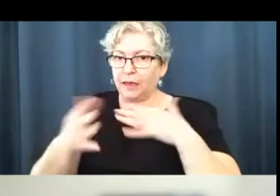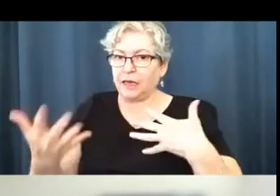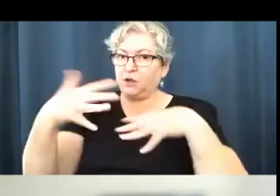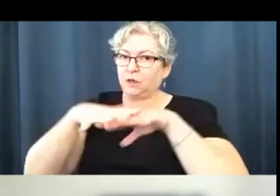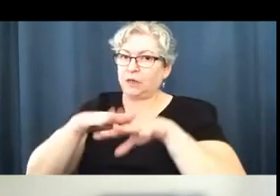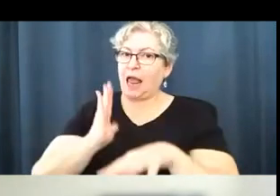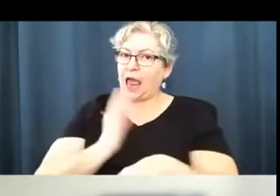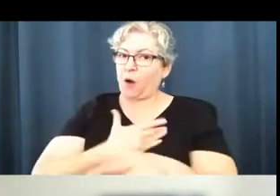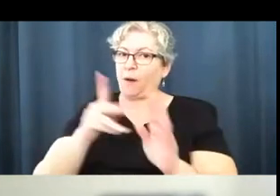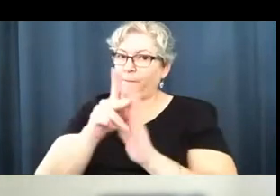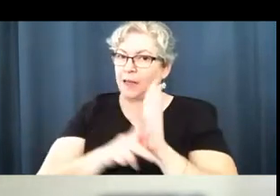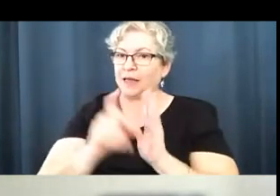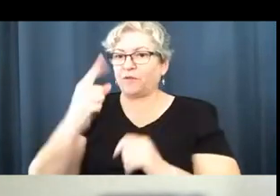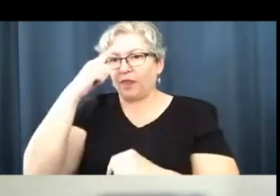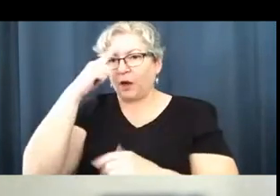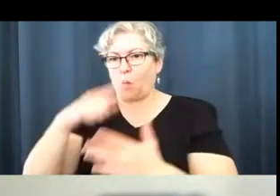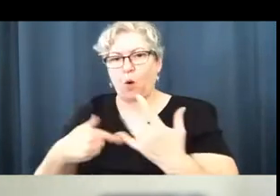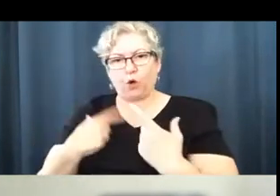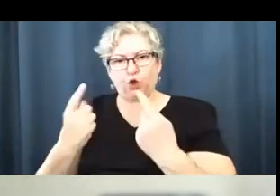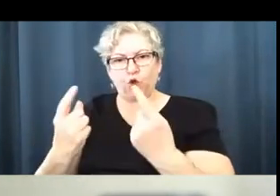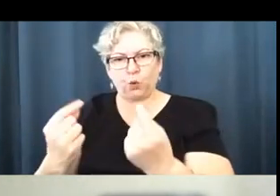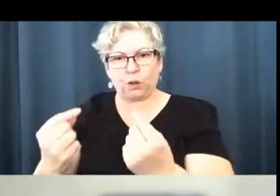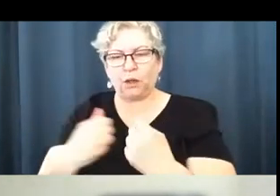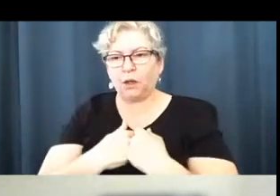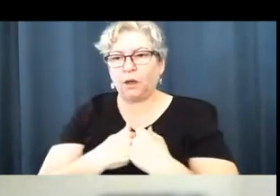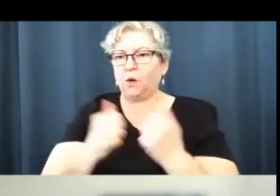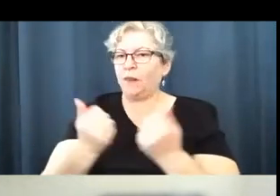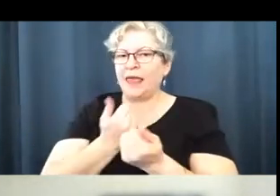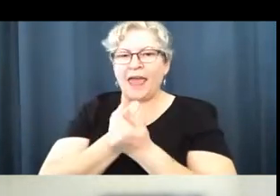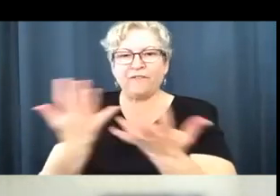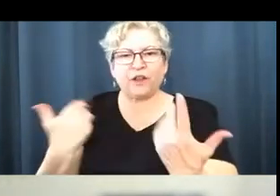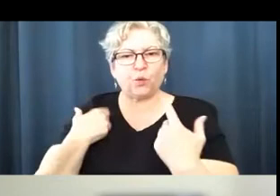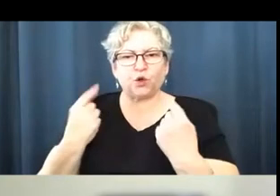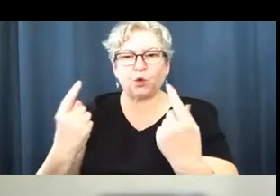we have to be thinking about what we're doing with everything that we're doing and considering accessibility.